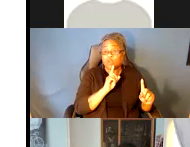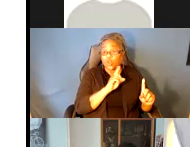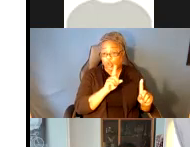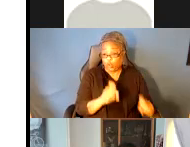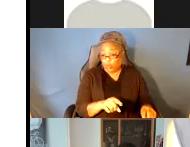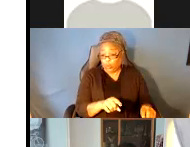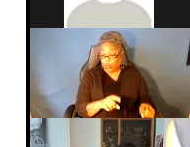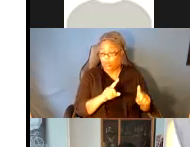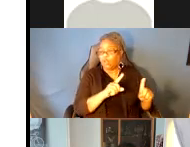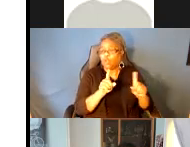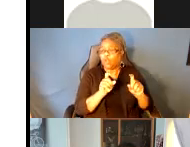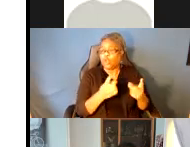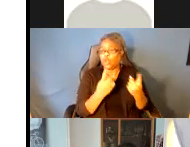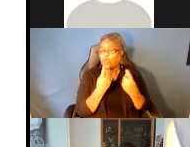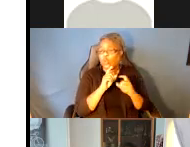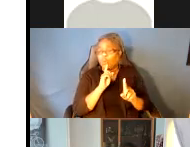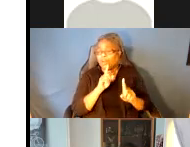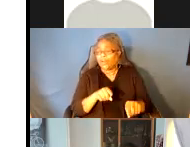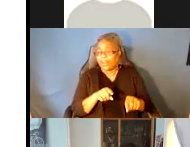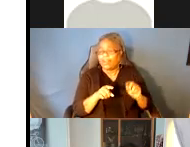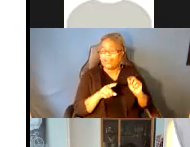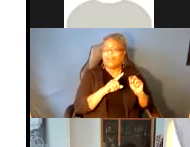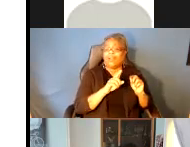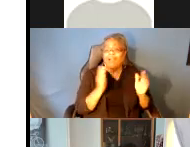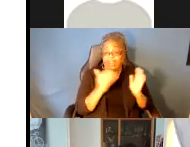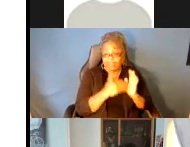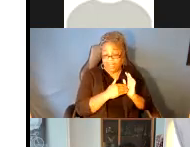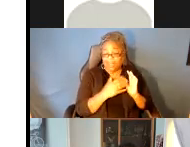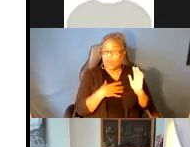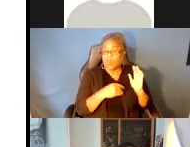and that white question mark in a black circle appears.